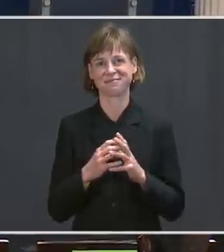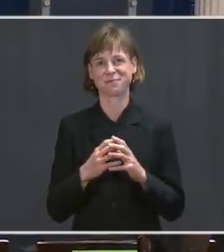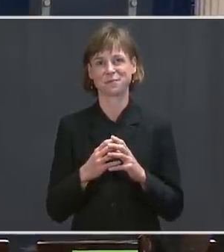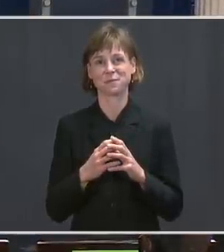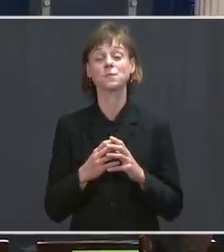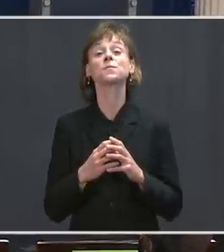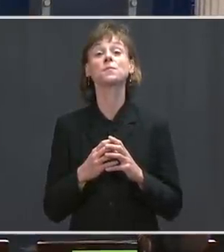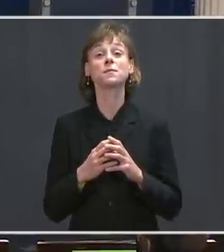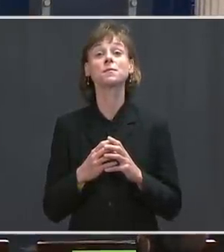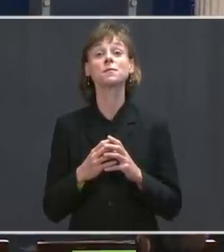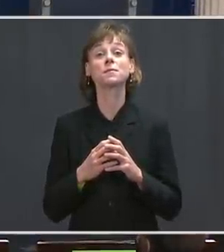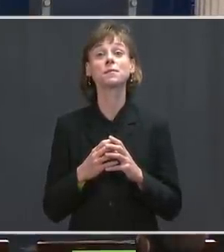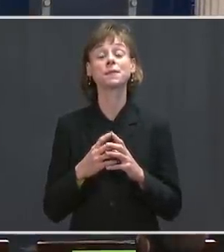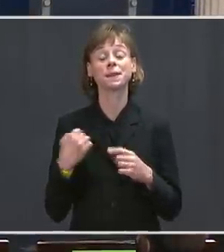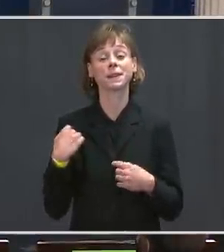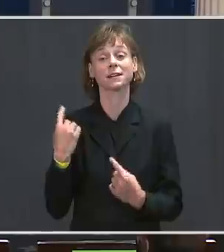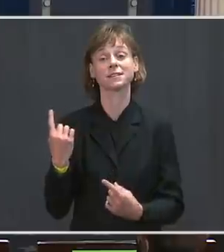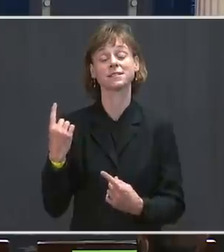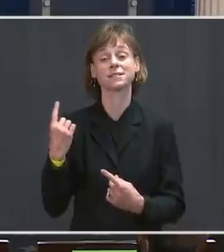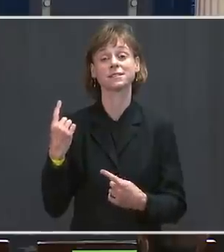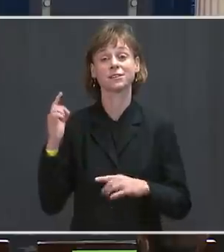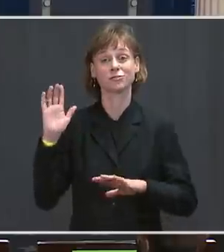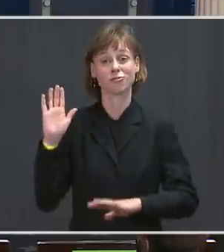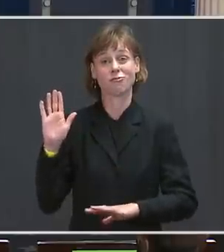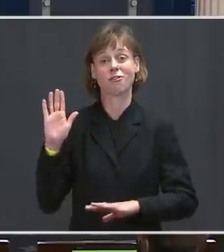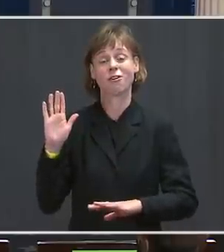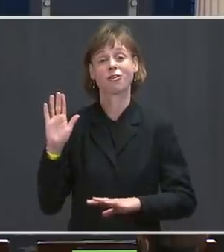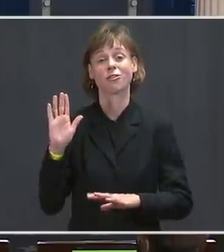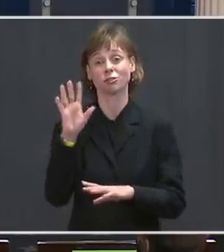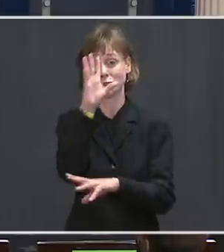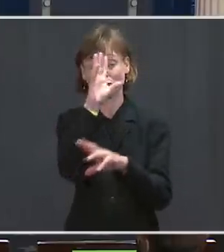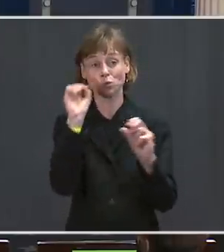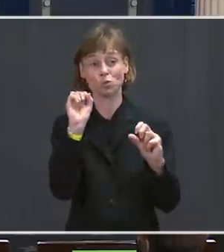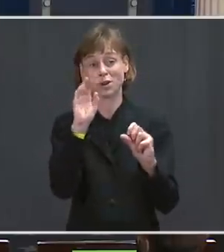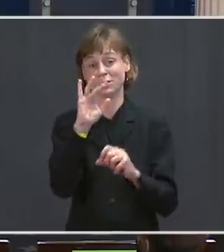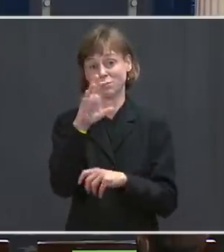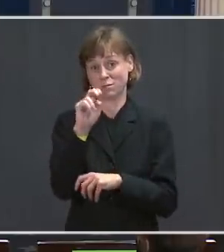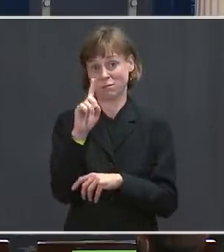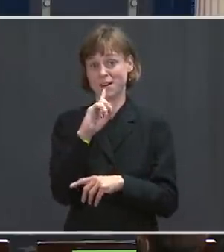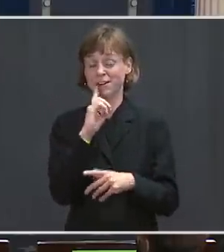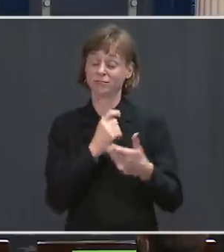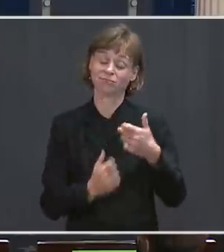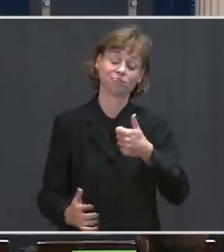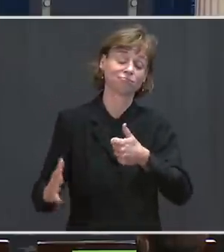Since his inauguration, President Biden has put diplomacy at the center of United States foreign policy,